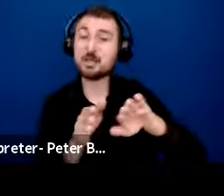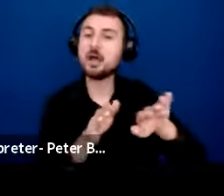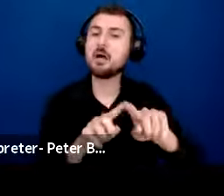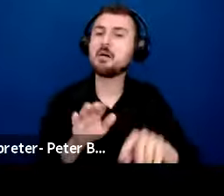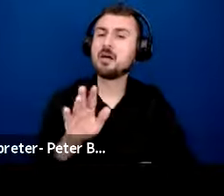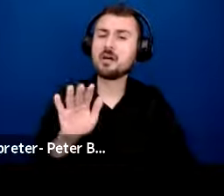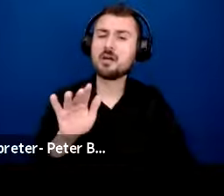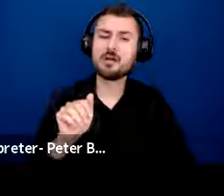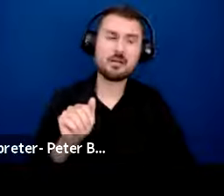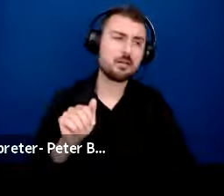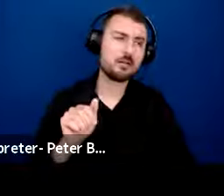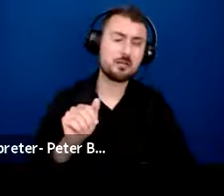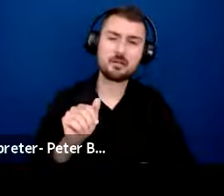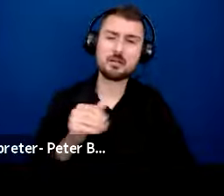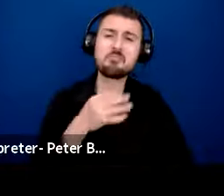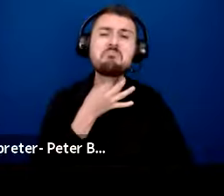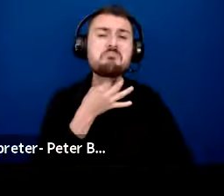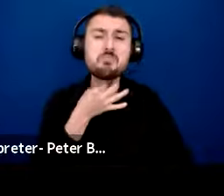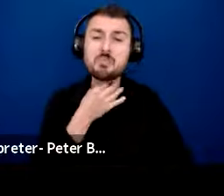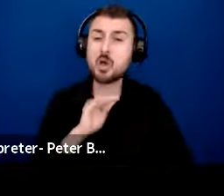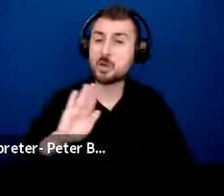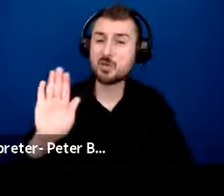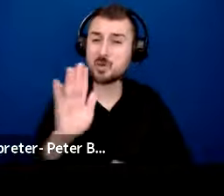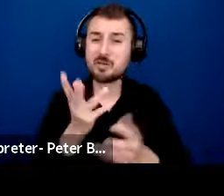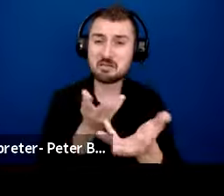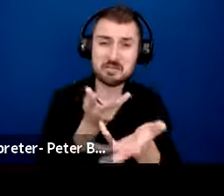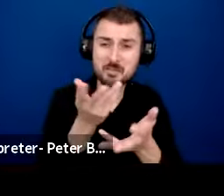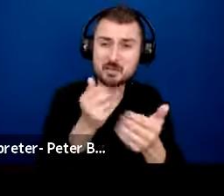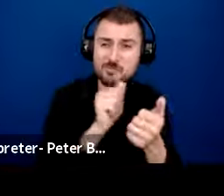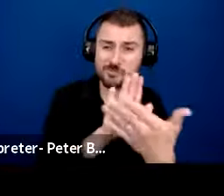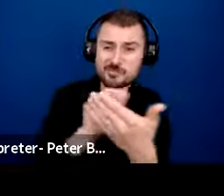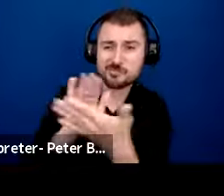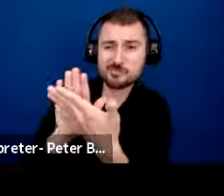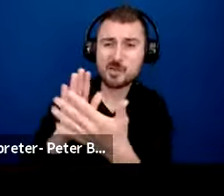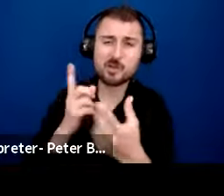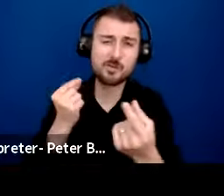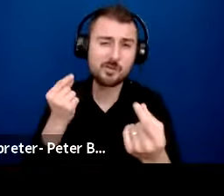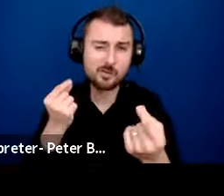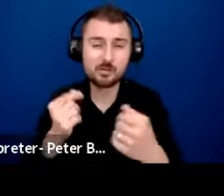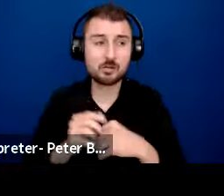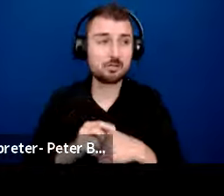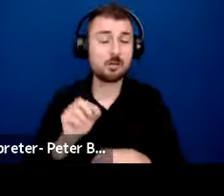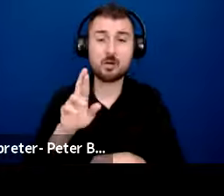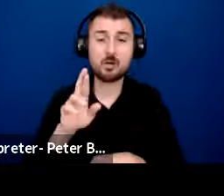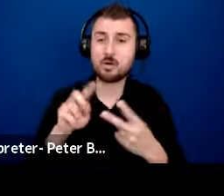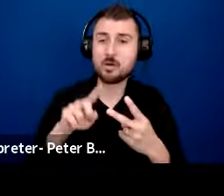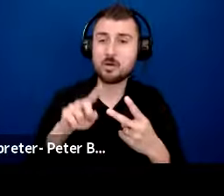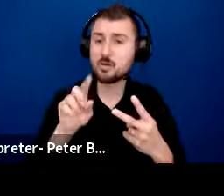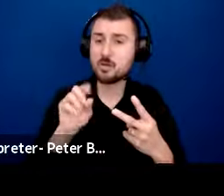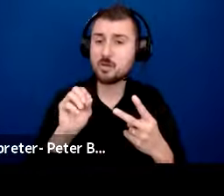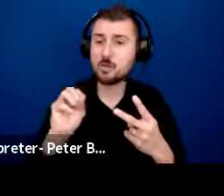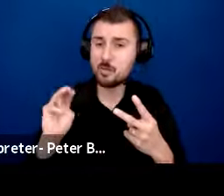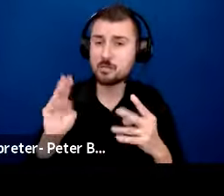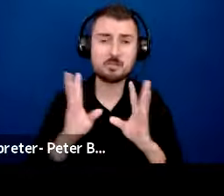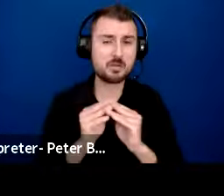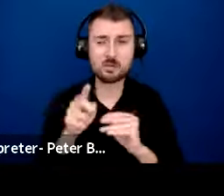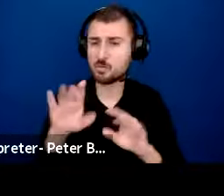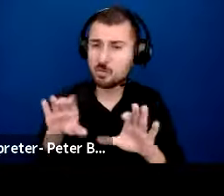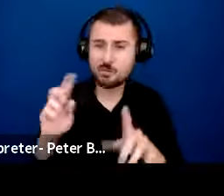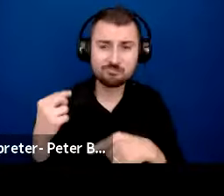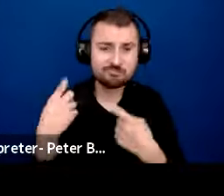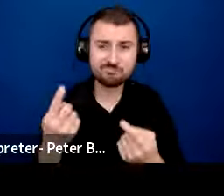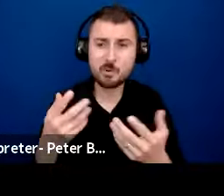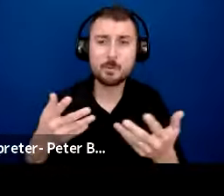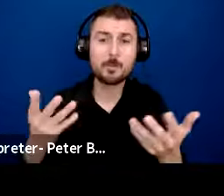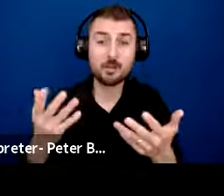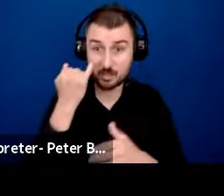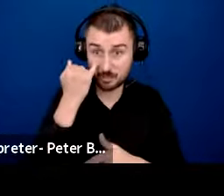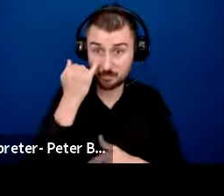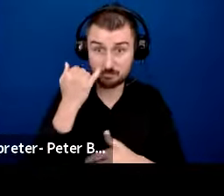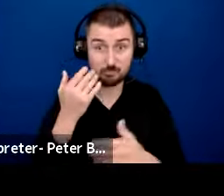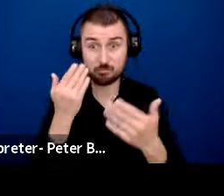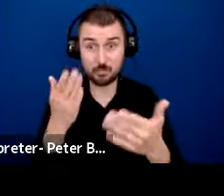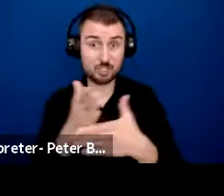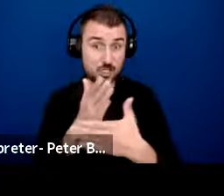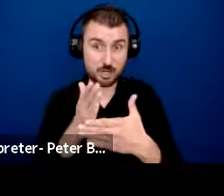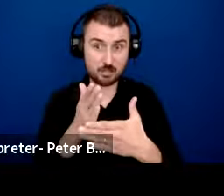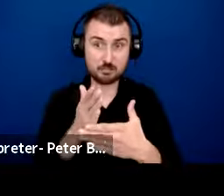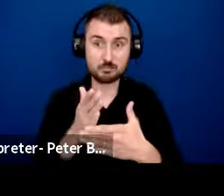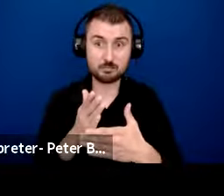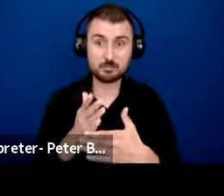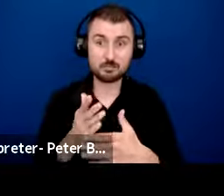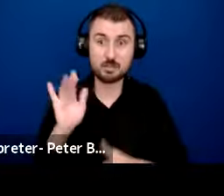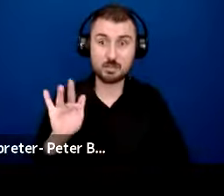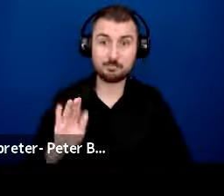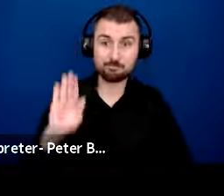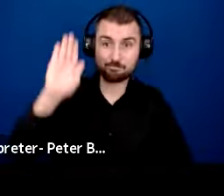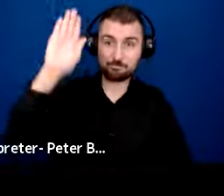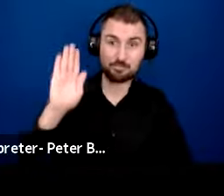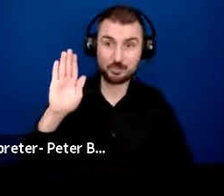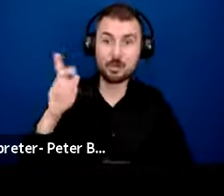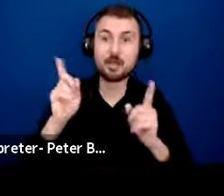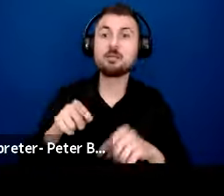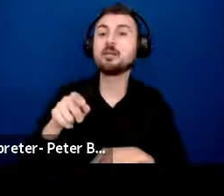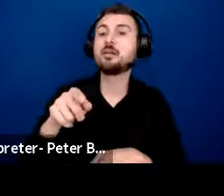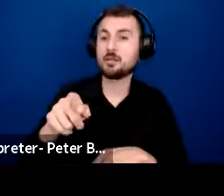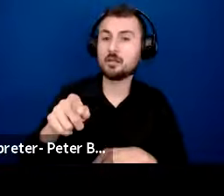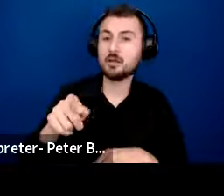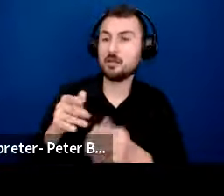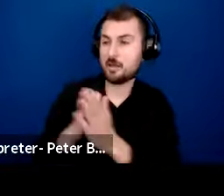And I tried this earlier in the morning session and it seemed to workout pretty good but I'm going to leave the question up here for a little bit